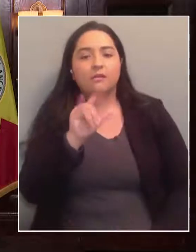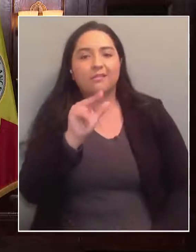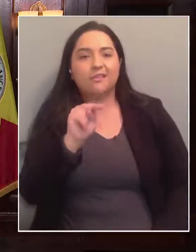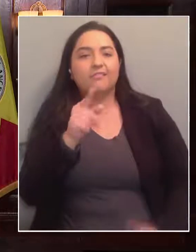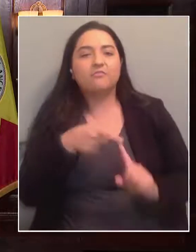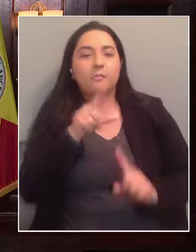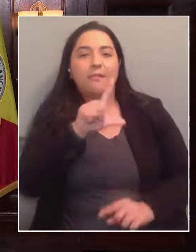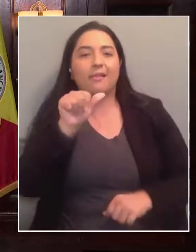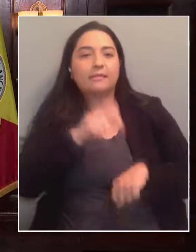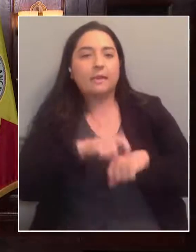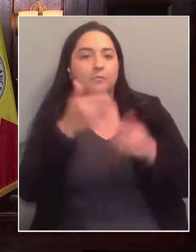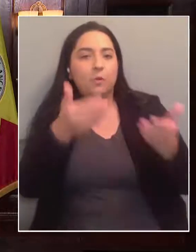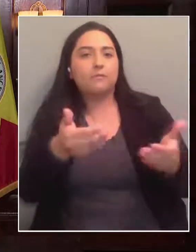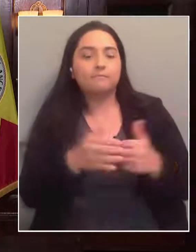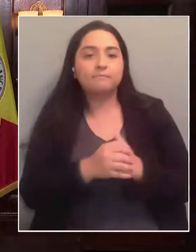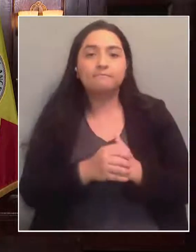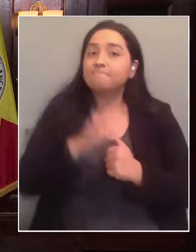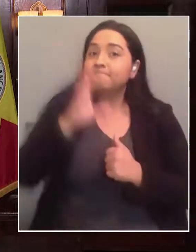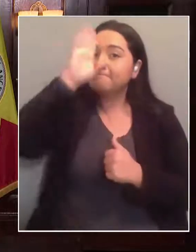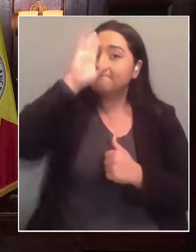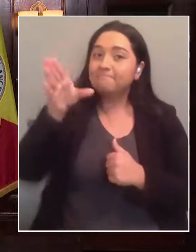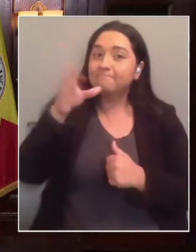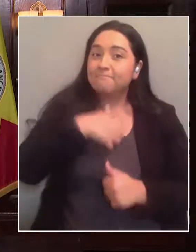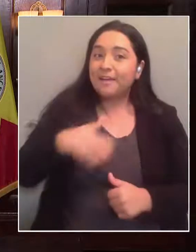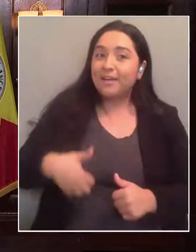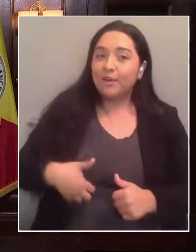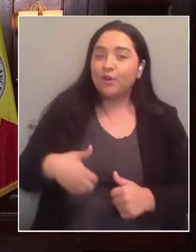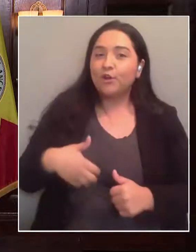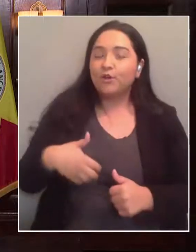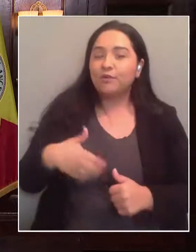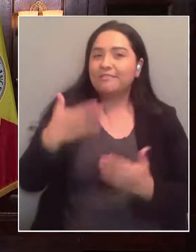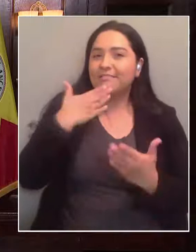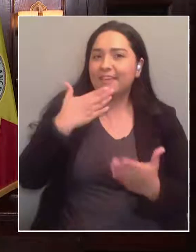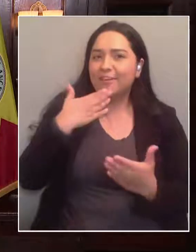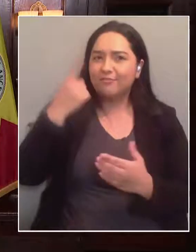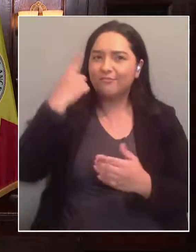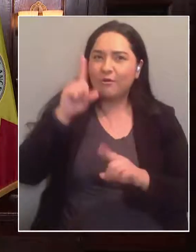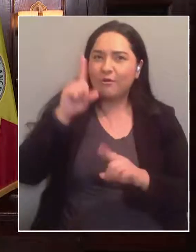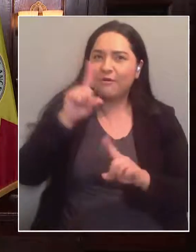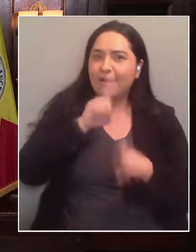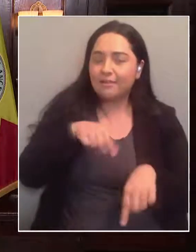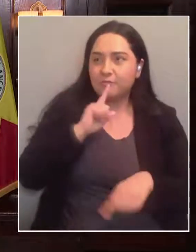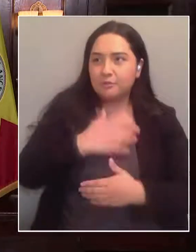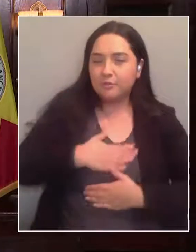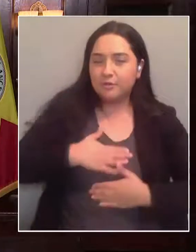HEY, MR. MAYOR, THANK YOU FOR TAKING OUR QUESTIONS WE REALLY APPRECIATE IT.